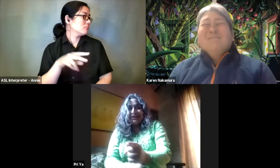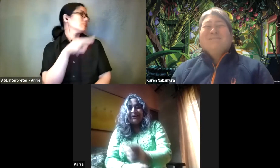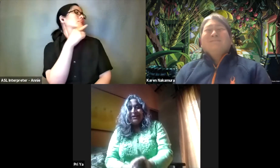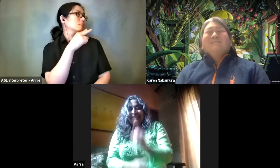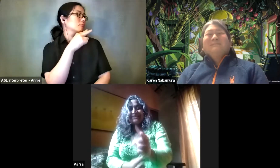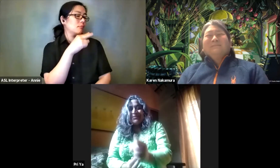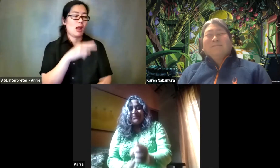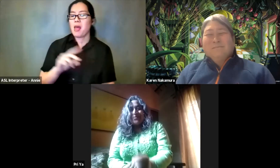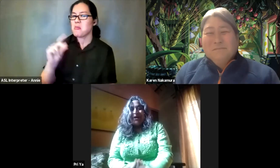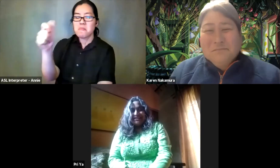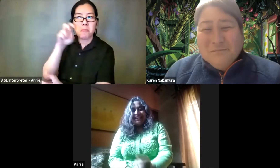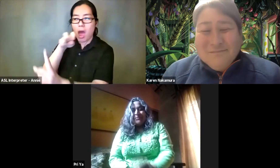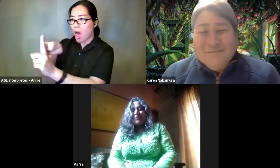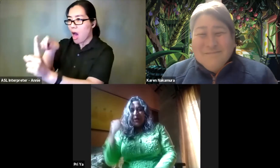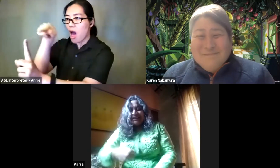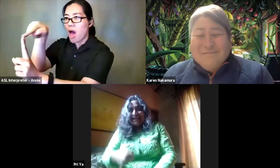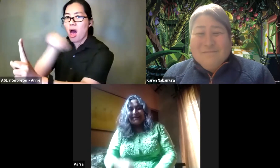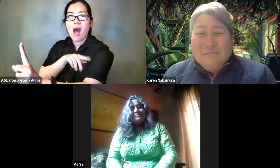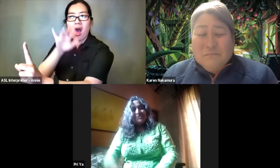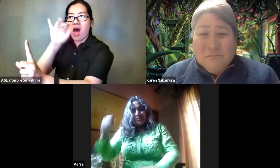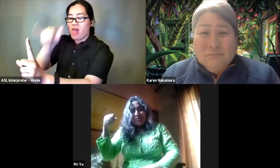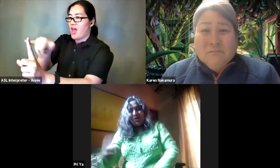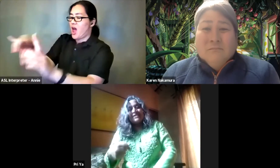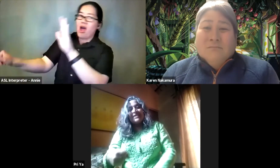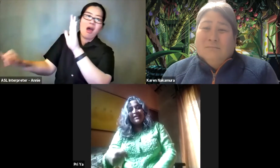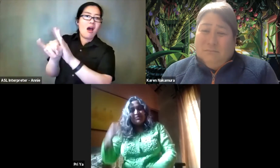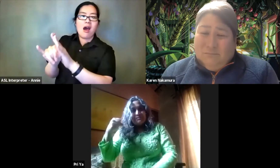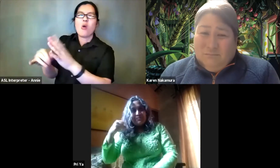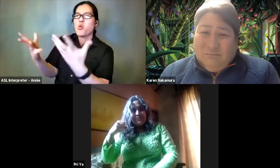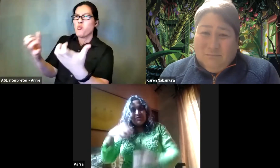Priya Ramasubban: that's what we want, we want that gumption we want her to to show